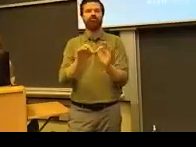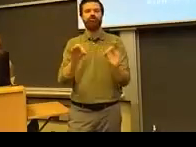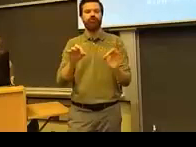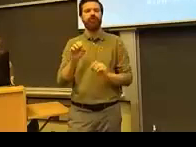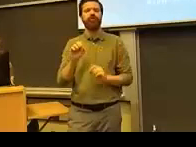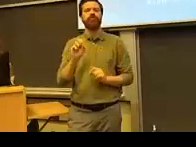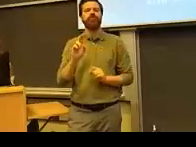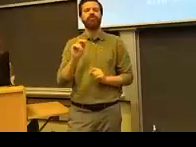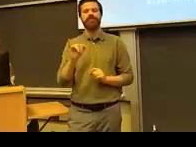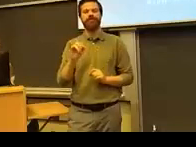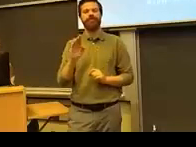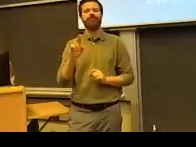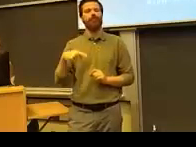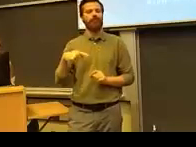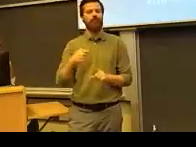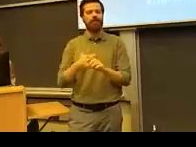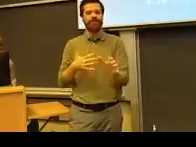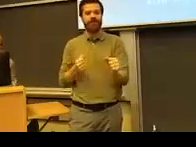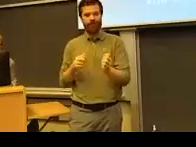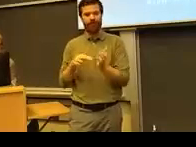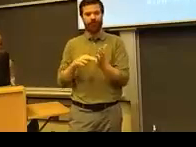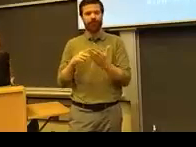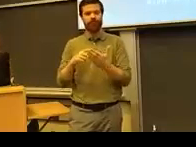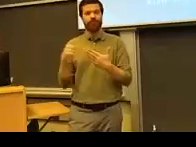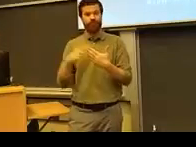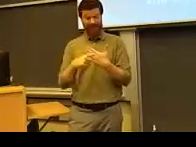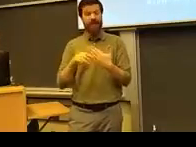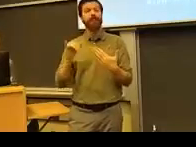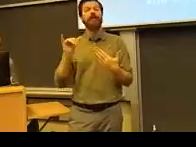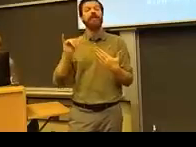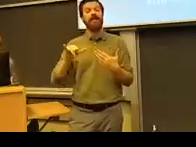accelerated nursing program and it was during that experience that she completed a Capstone